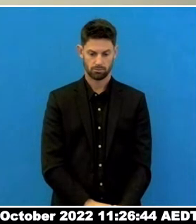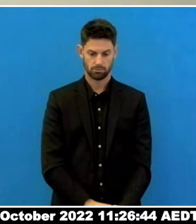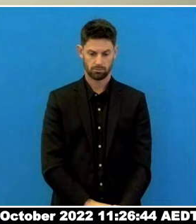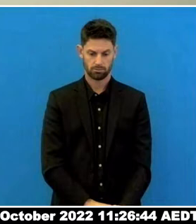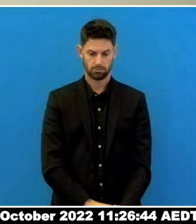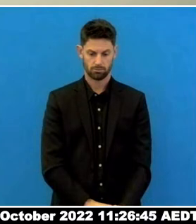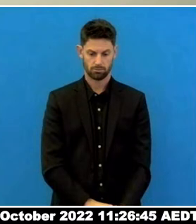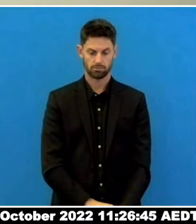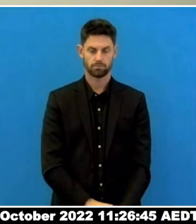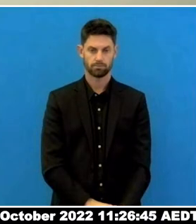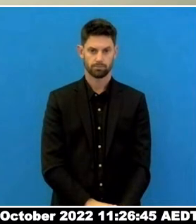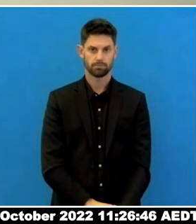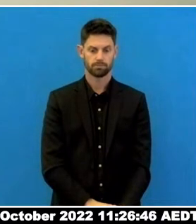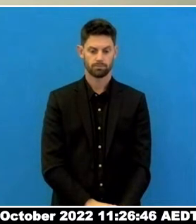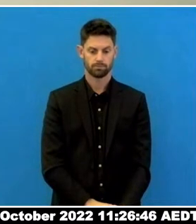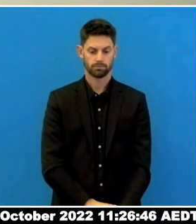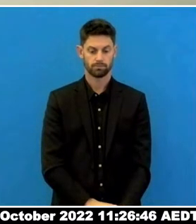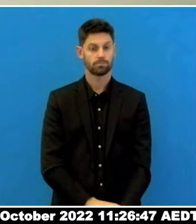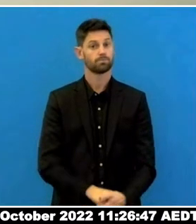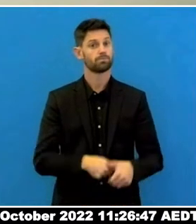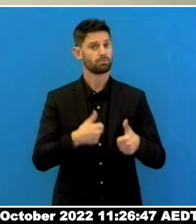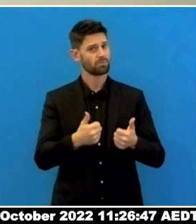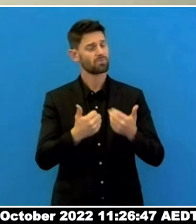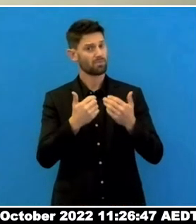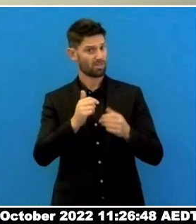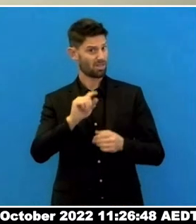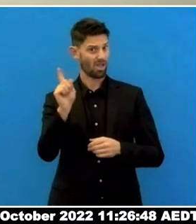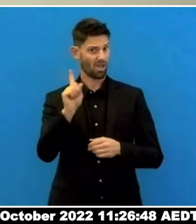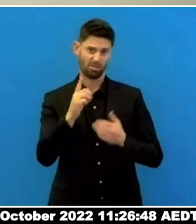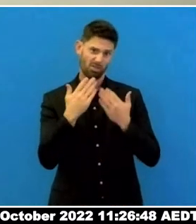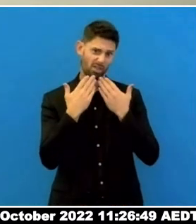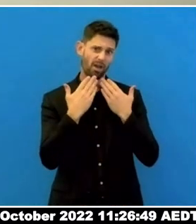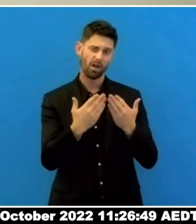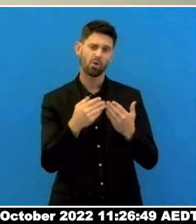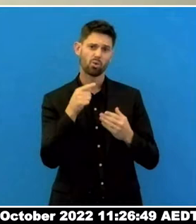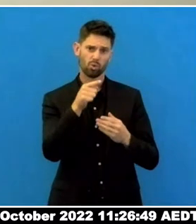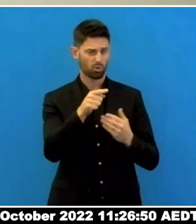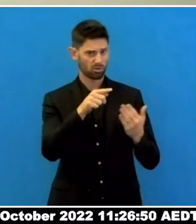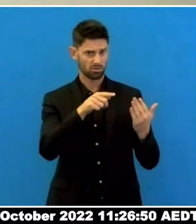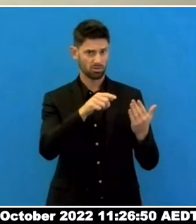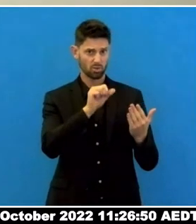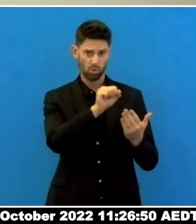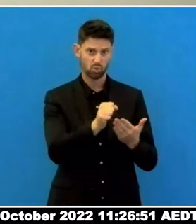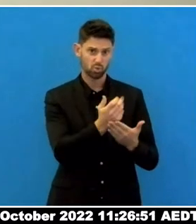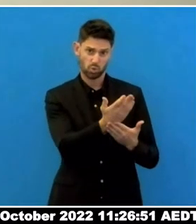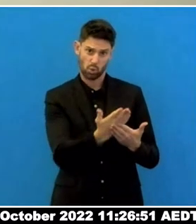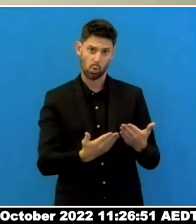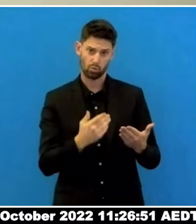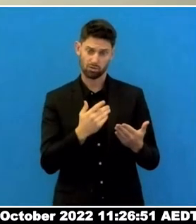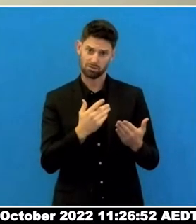Yes. Mr Rahman, thank you for sharing only a small part of your story with the Royal Commission.